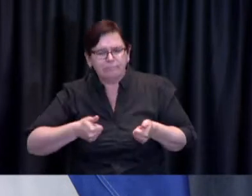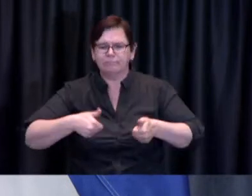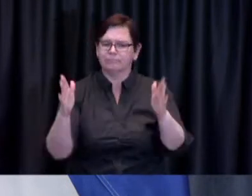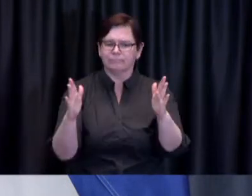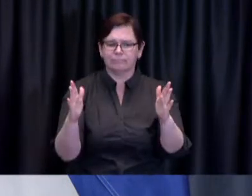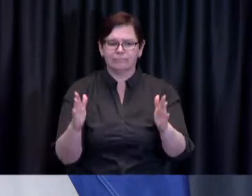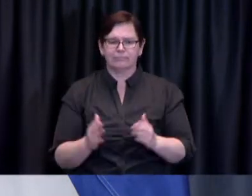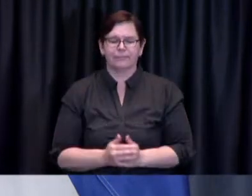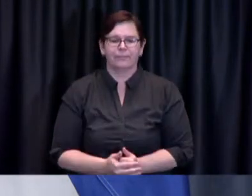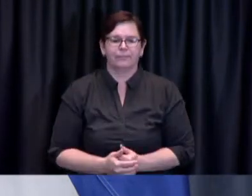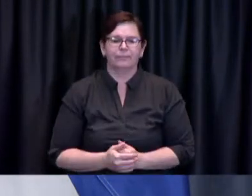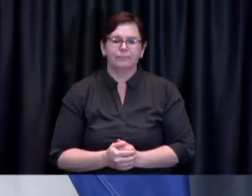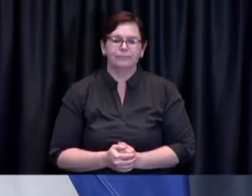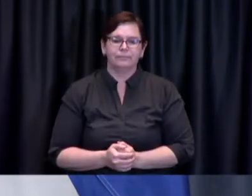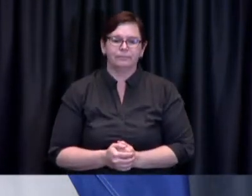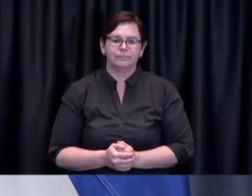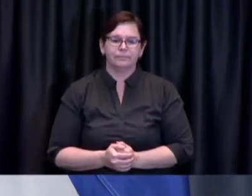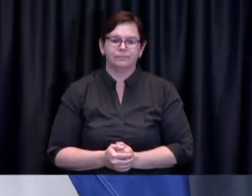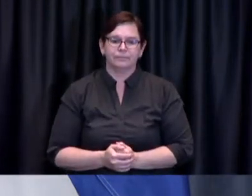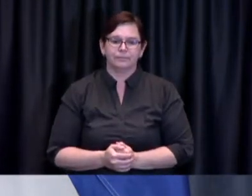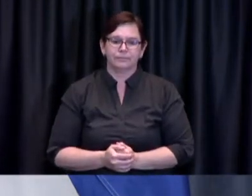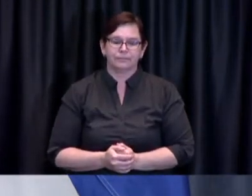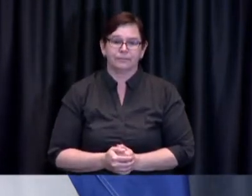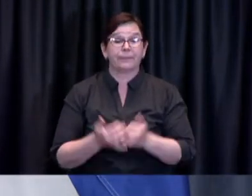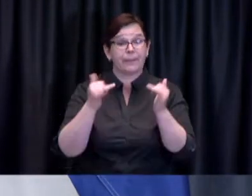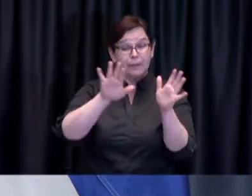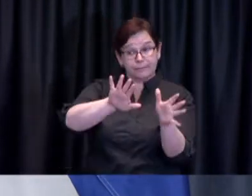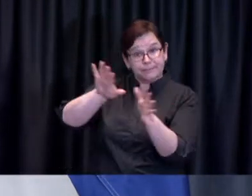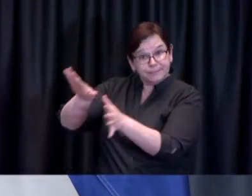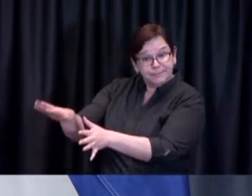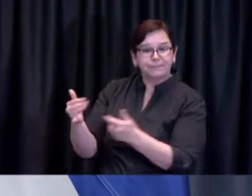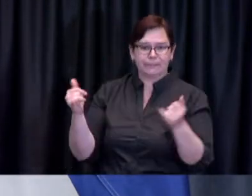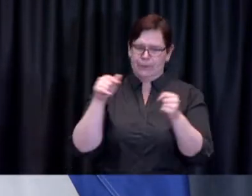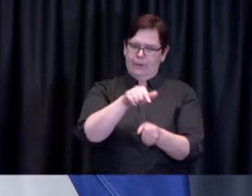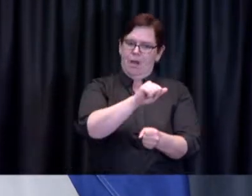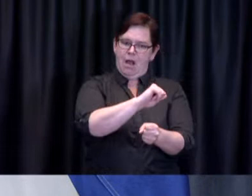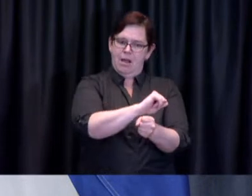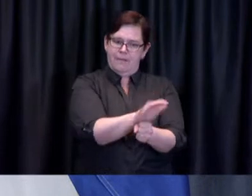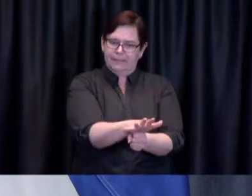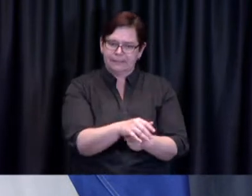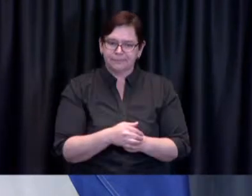on the subject of COVID-19 Team Toronto has now distributed more than 1.79 million doses